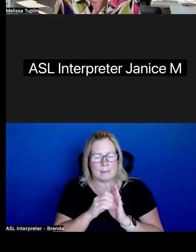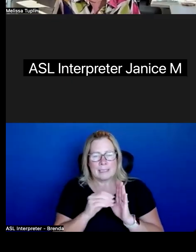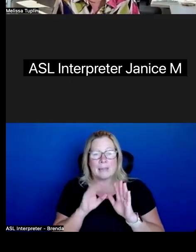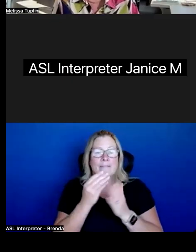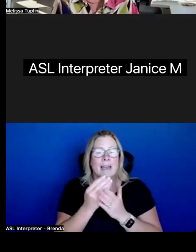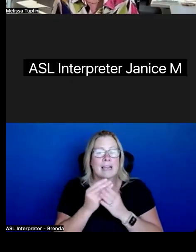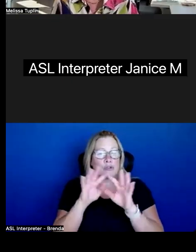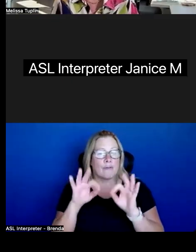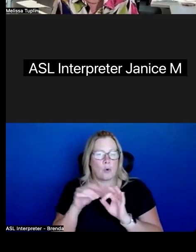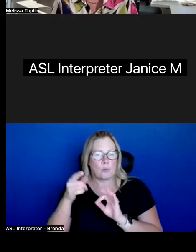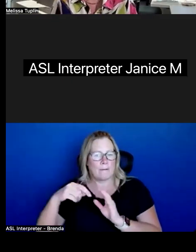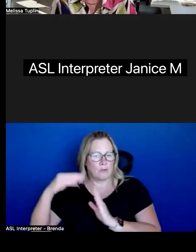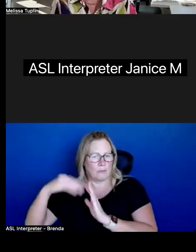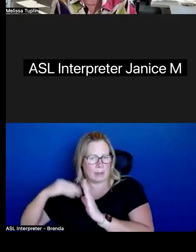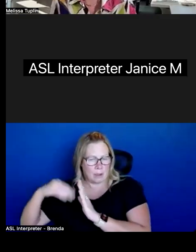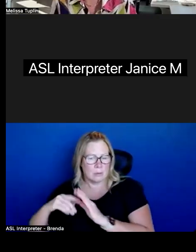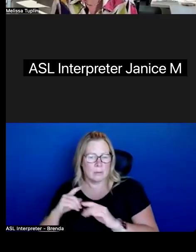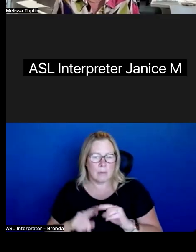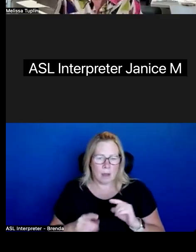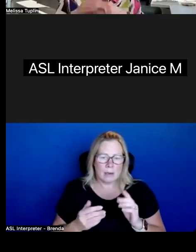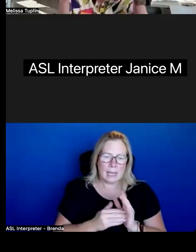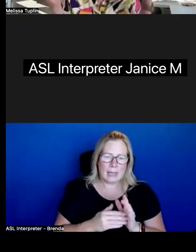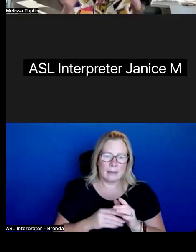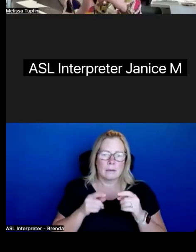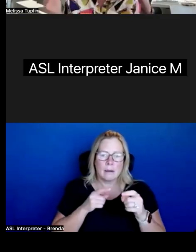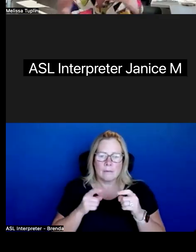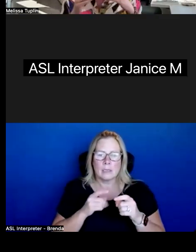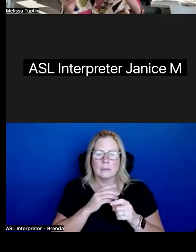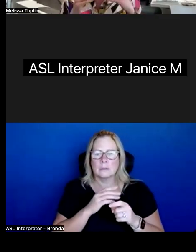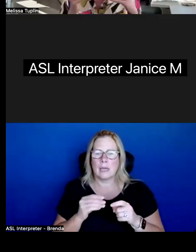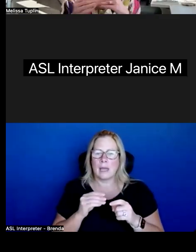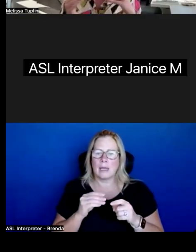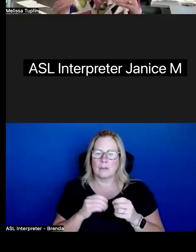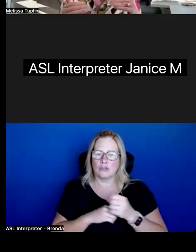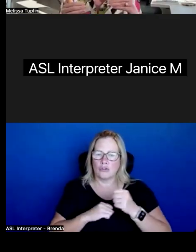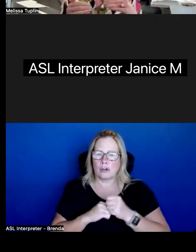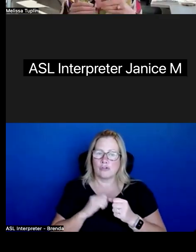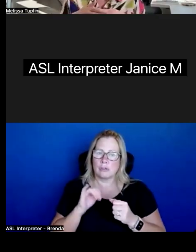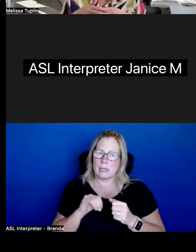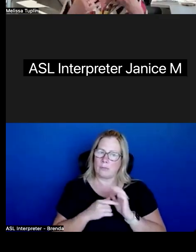but the governance and financial management structures that underpin your actual financials